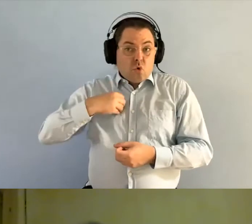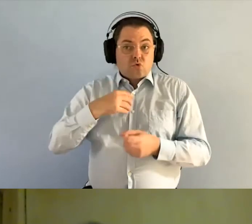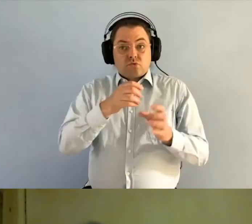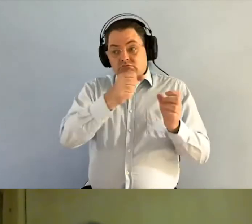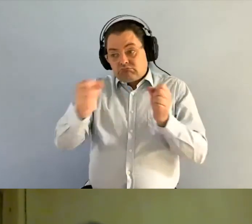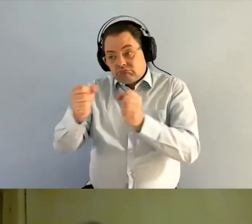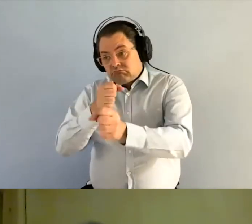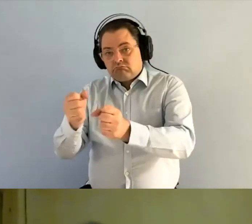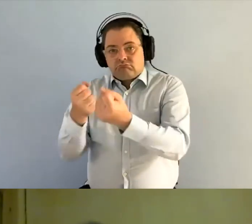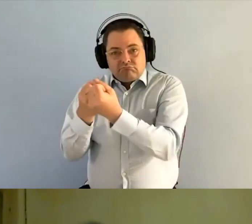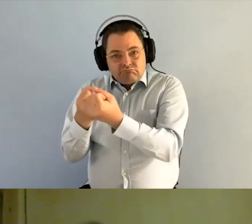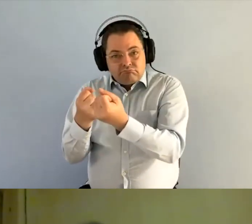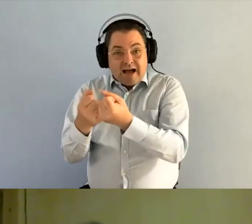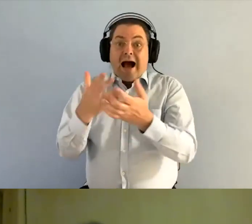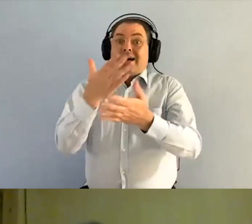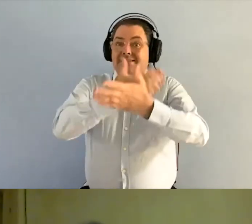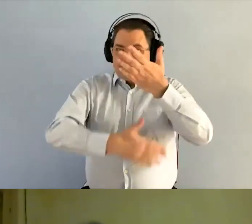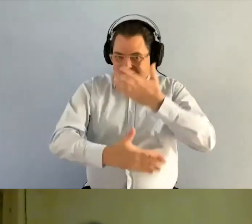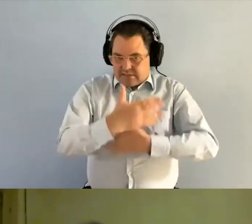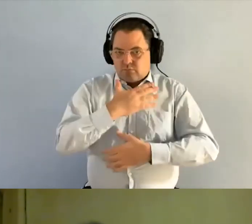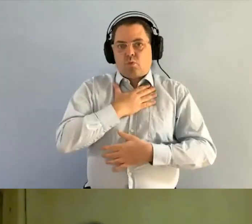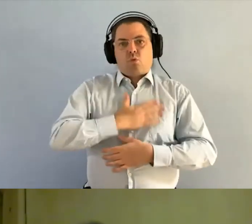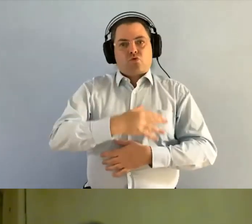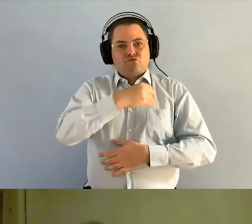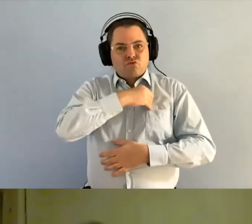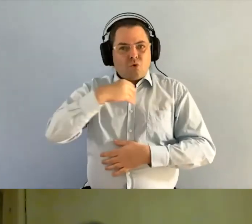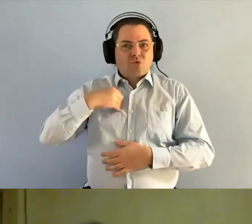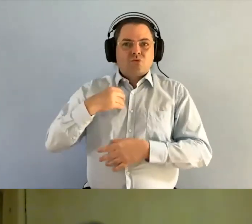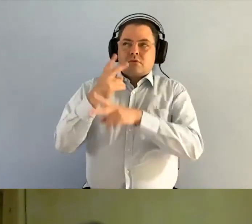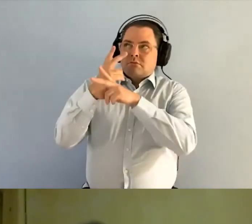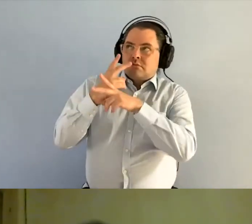organizations should provide more care,